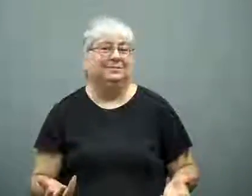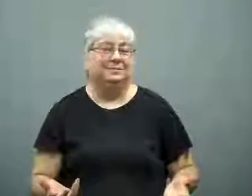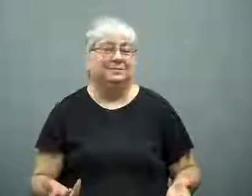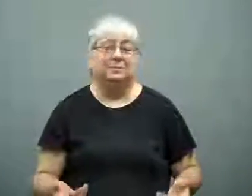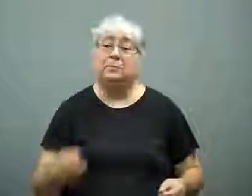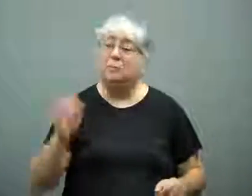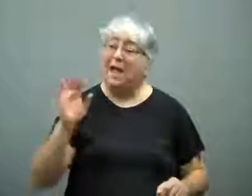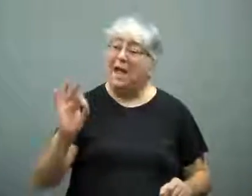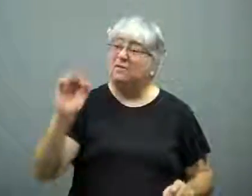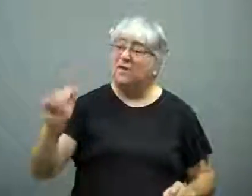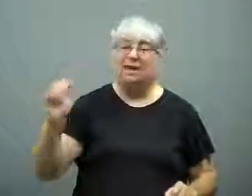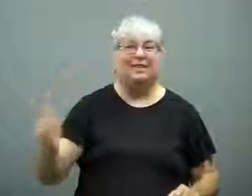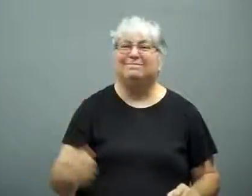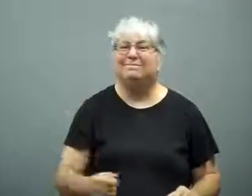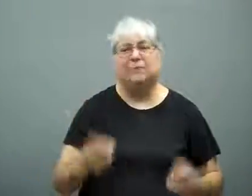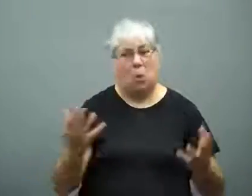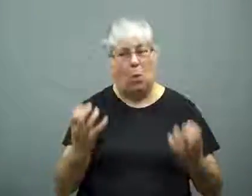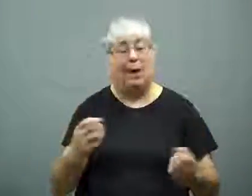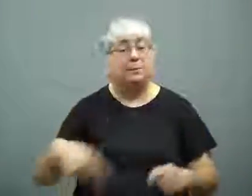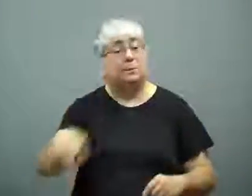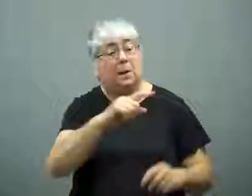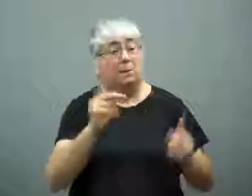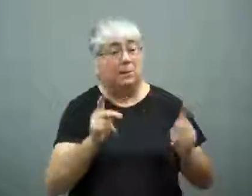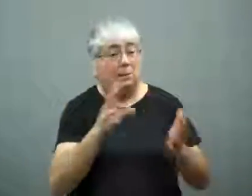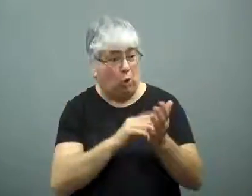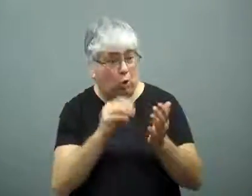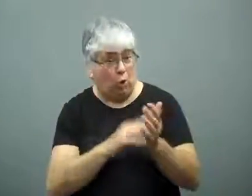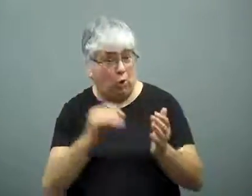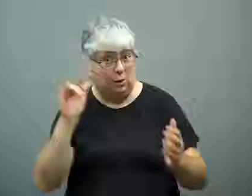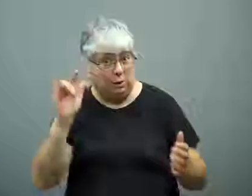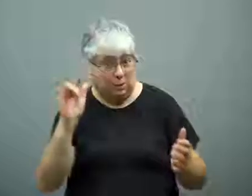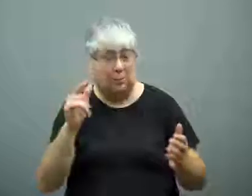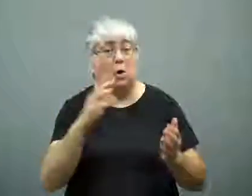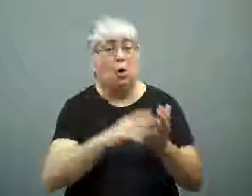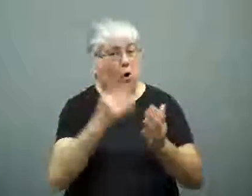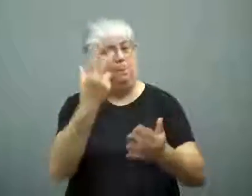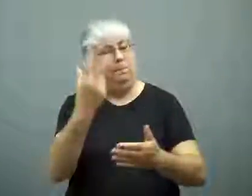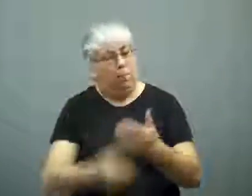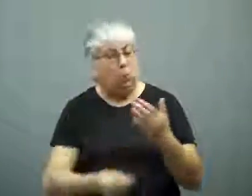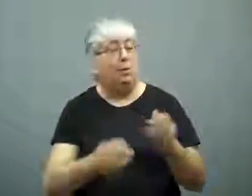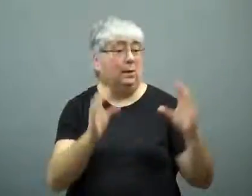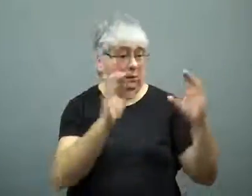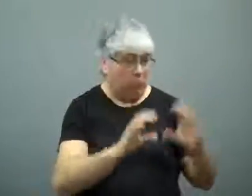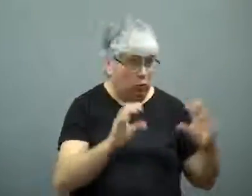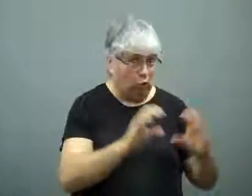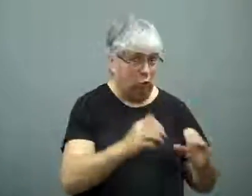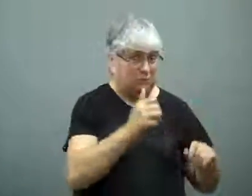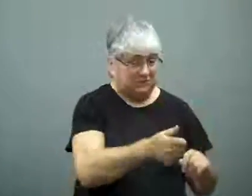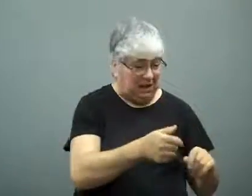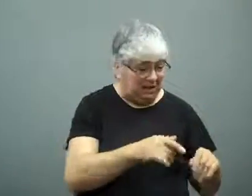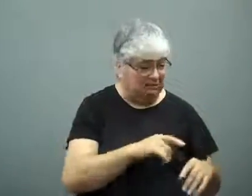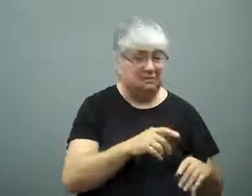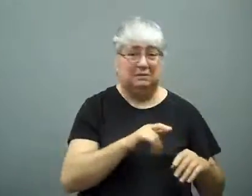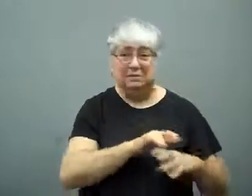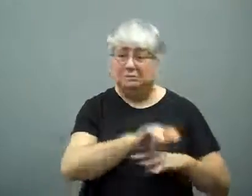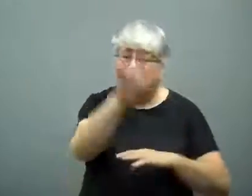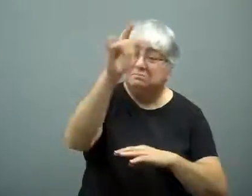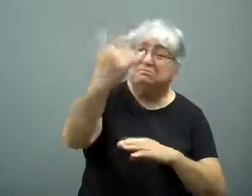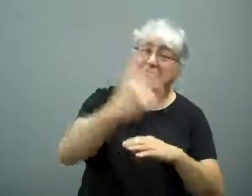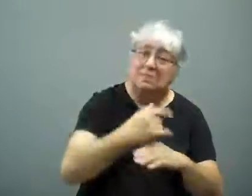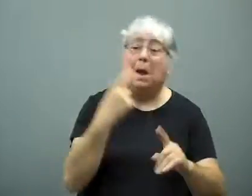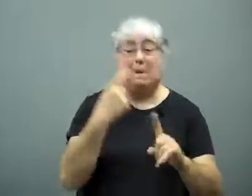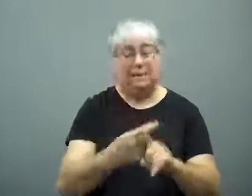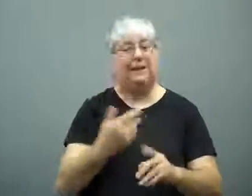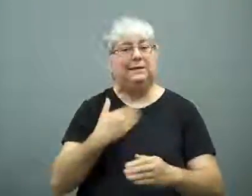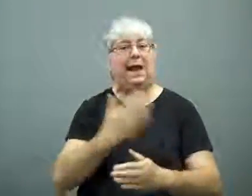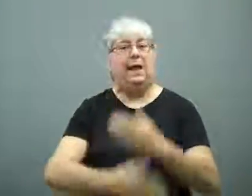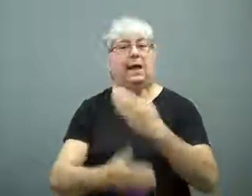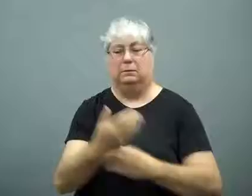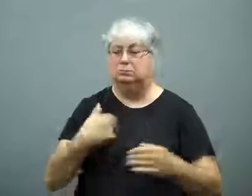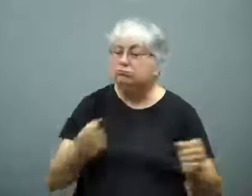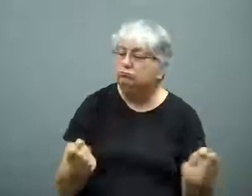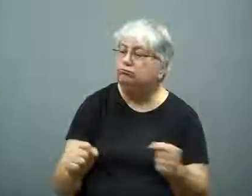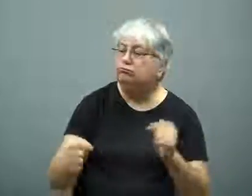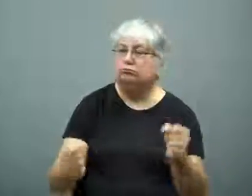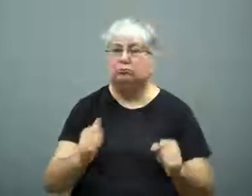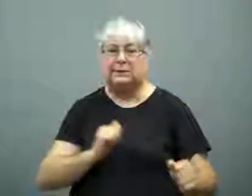The FAA wants pilots trained in both the use of technology and